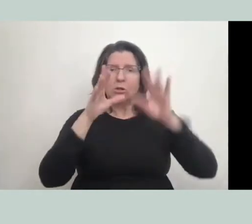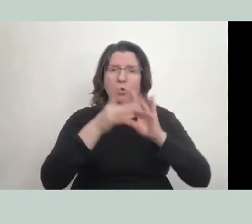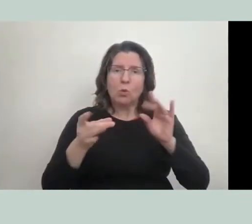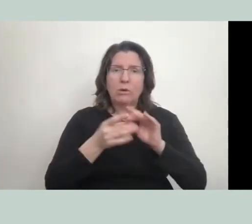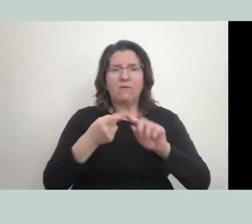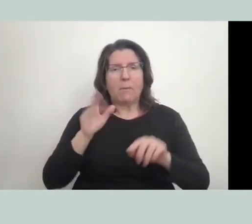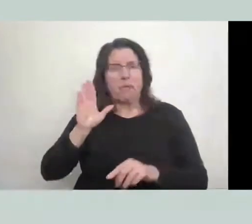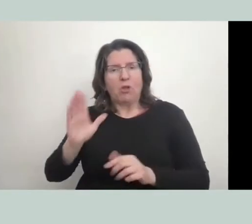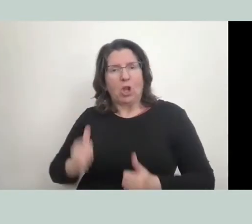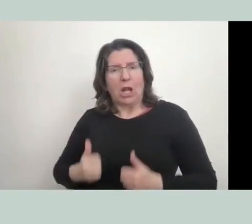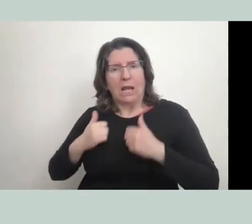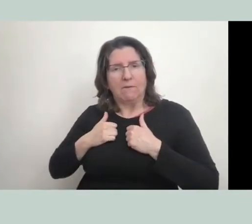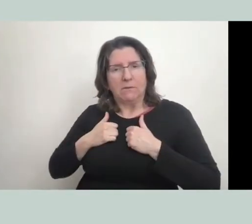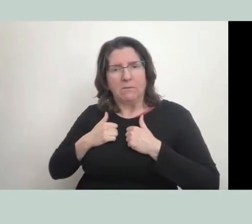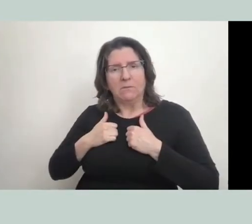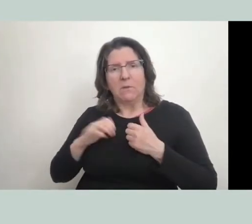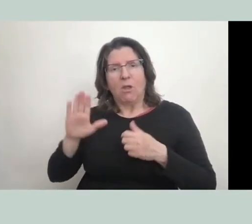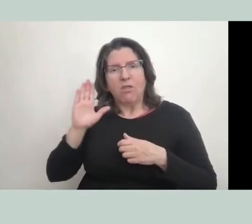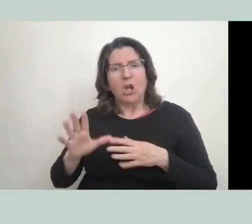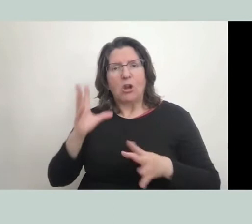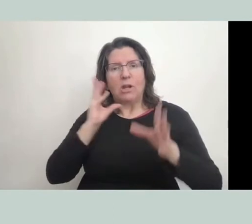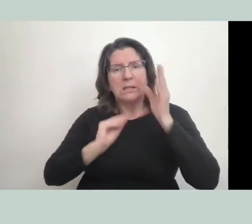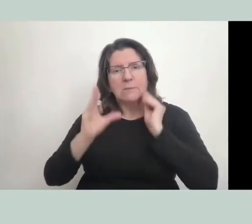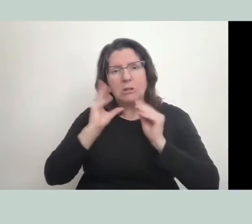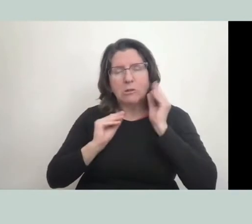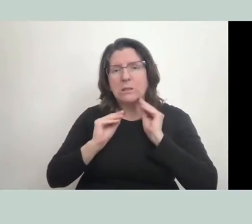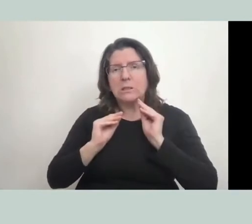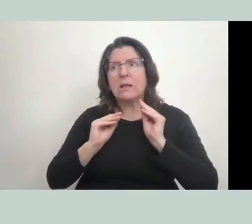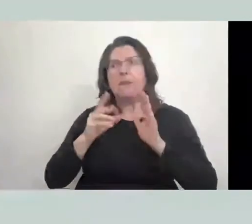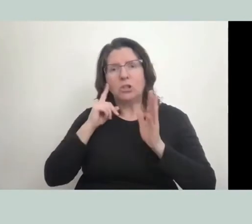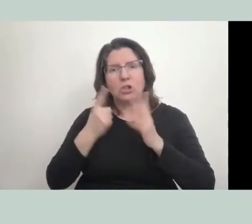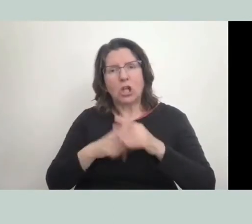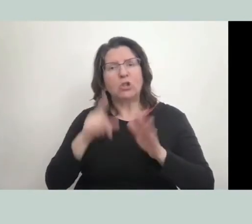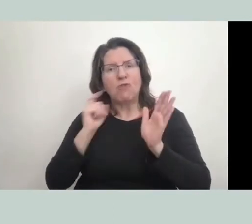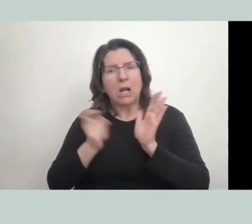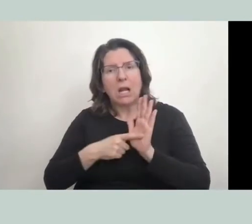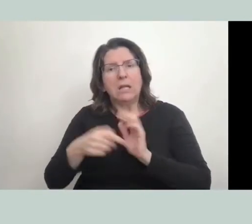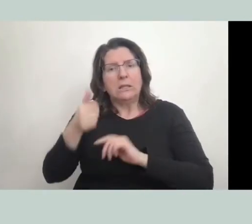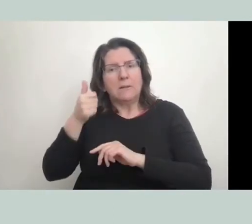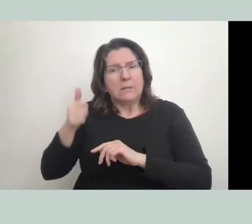It's important to try and create contextual stories that relate to the students' lives. Their experiences.